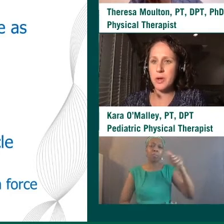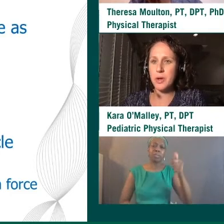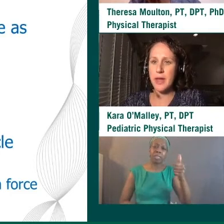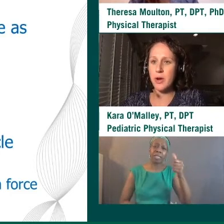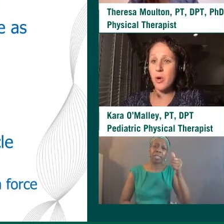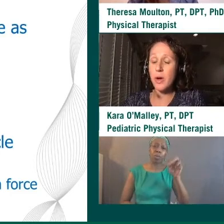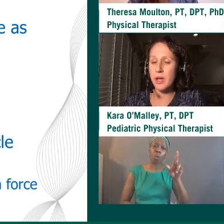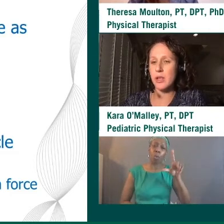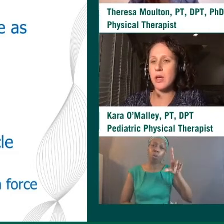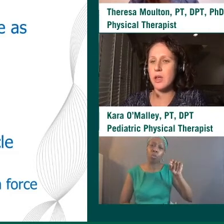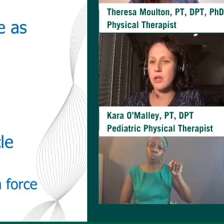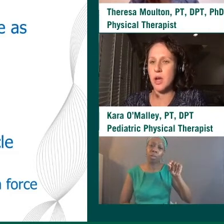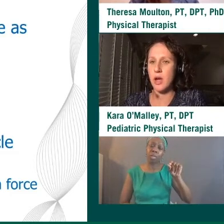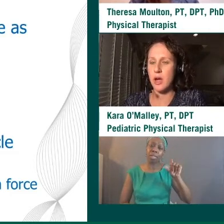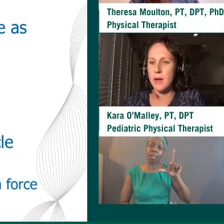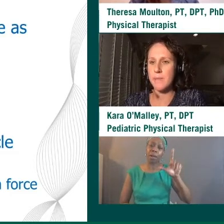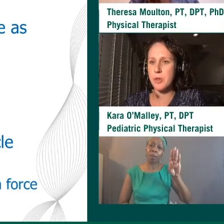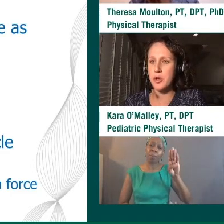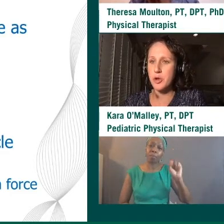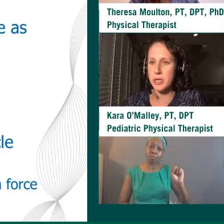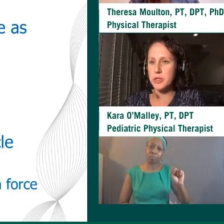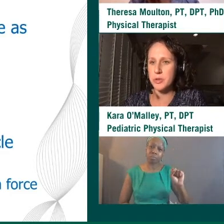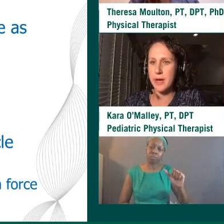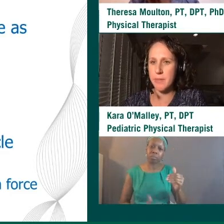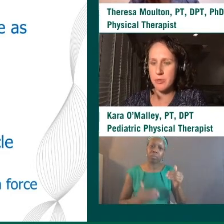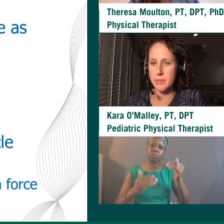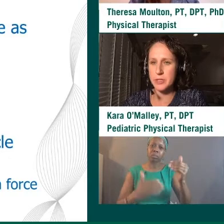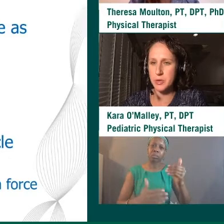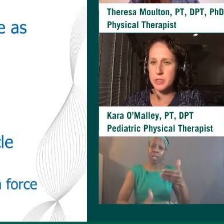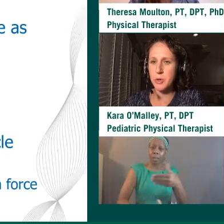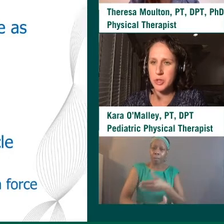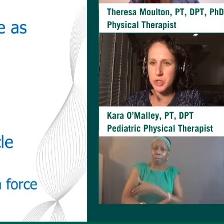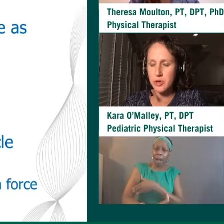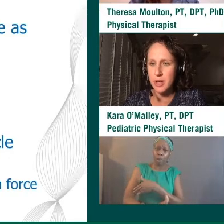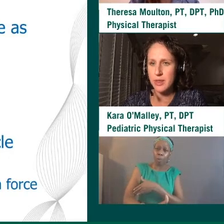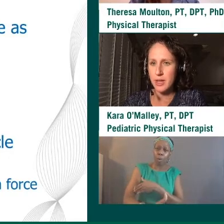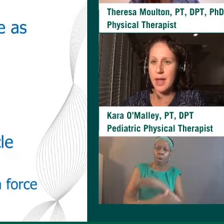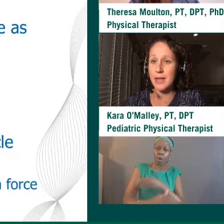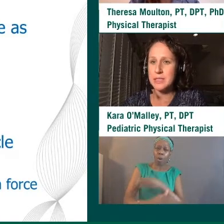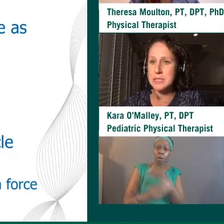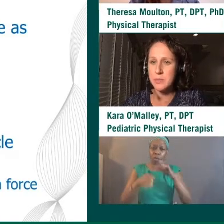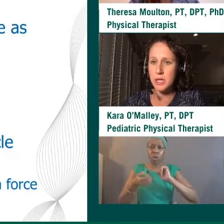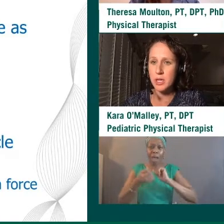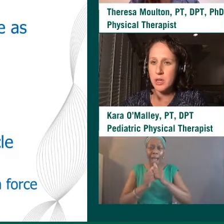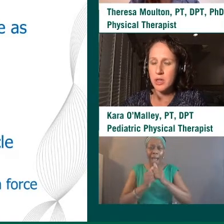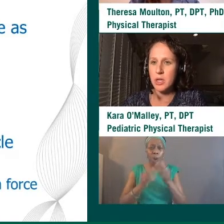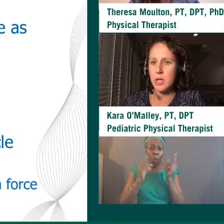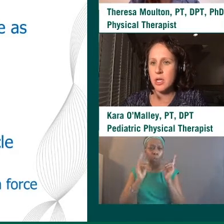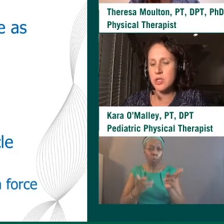with how quickly you can do that movement. So it's both strength and speed.